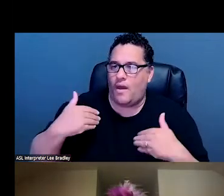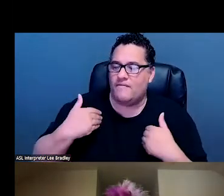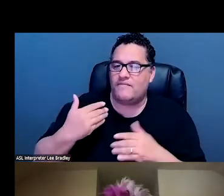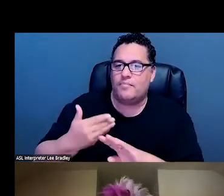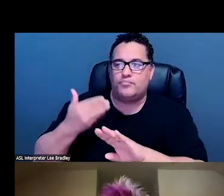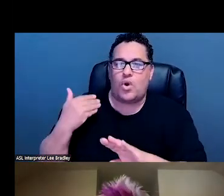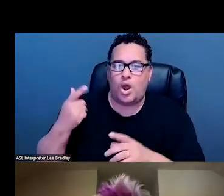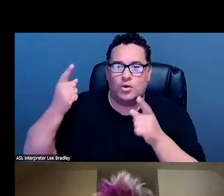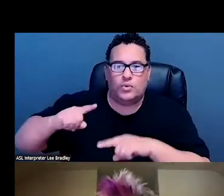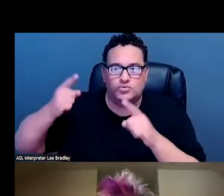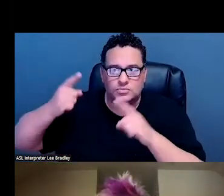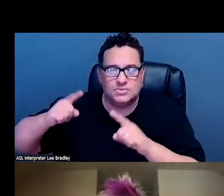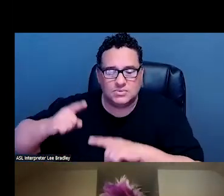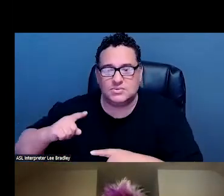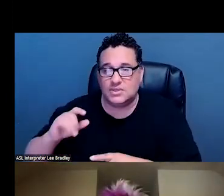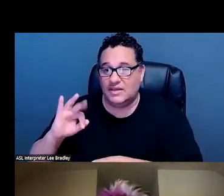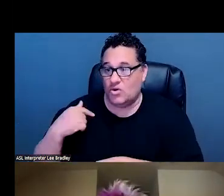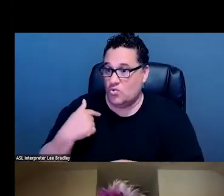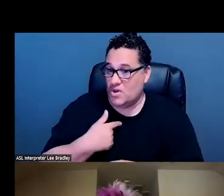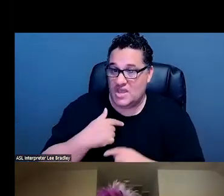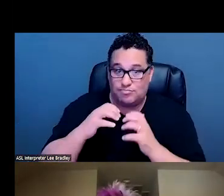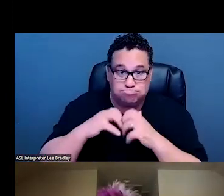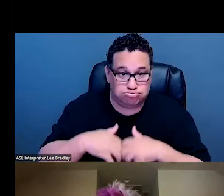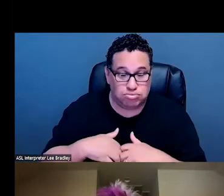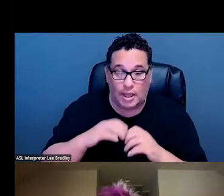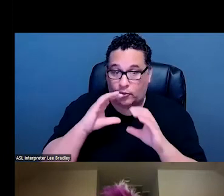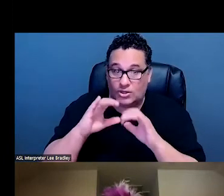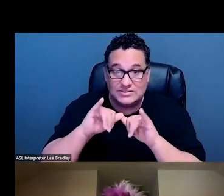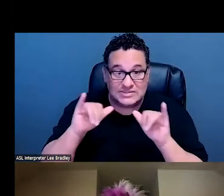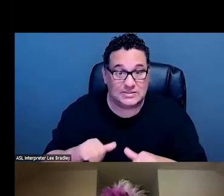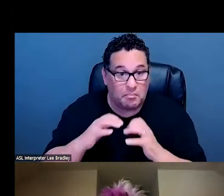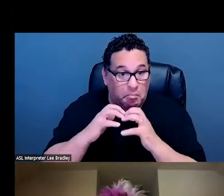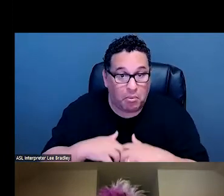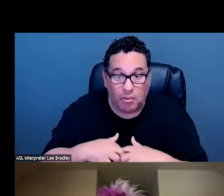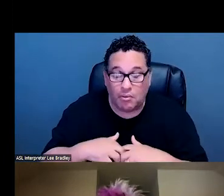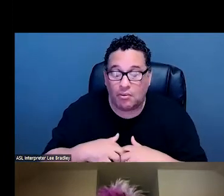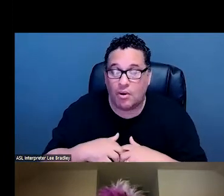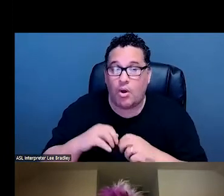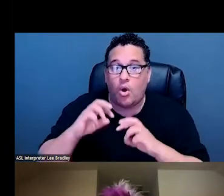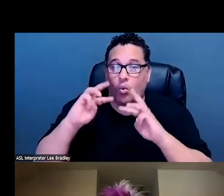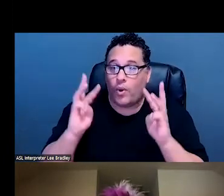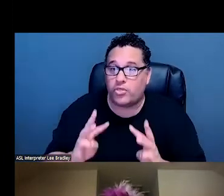IF WE GO DOWN. OUR COMMUNICATION SYSTEM GOES DOWN. IF THERE IS IS A WEATHER INCIDENT. ALL OF A